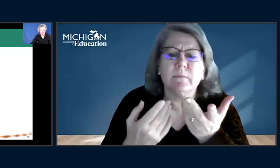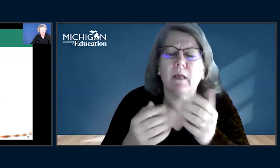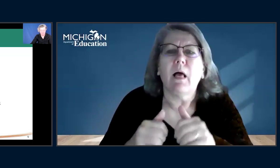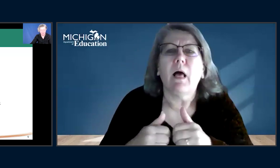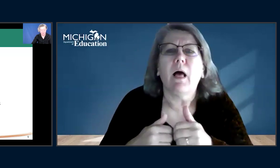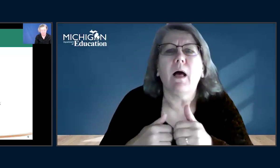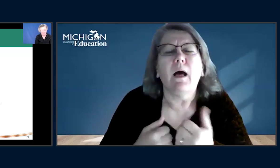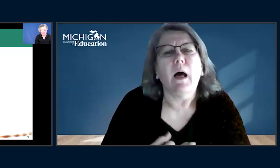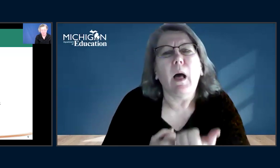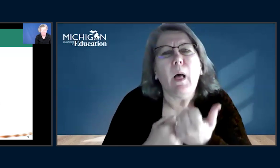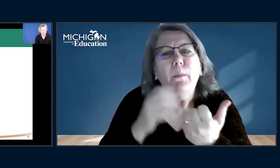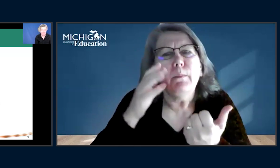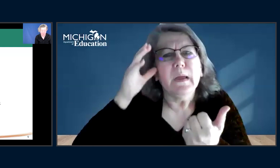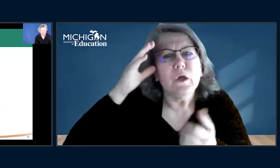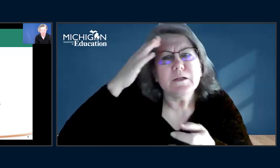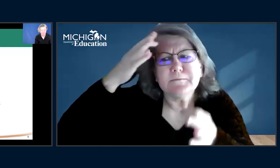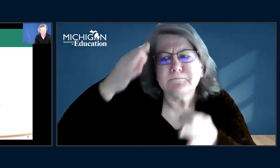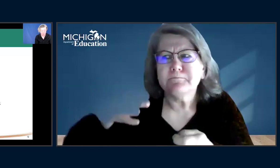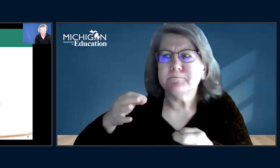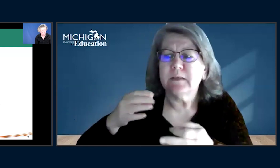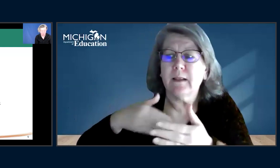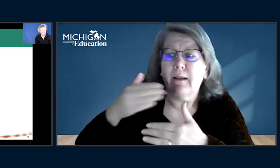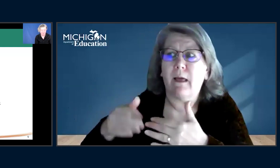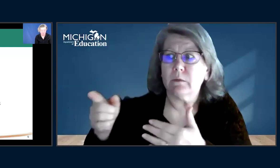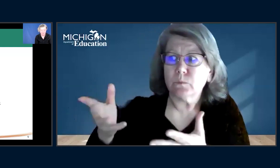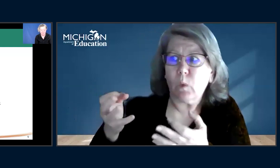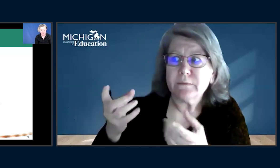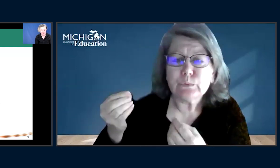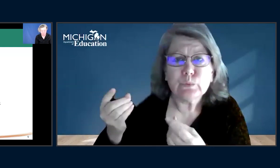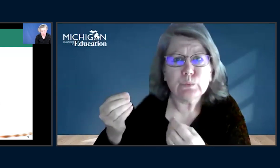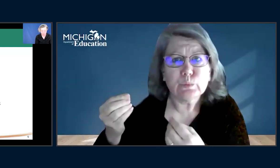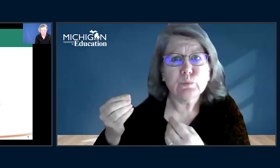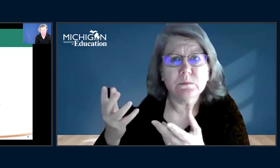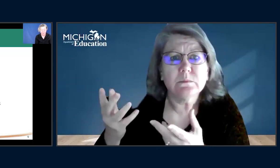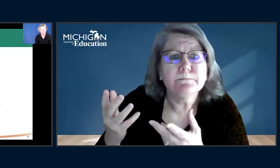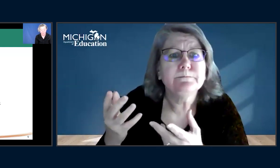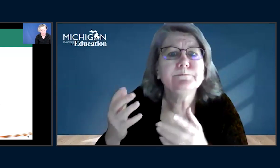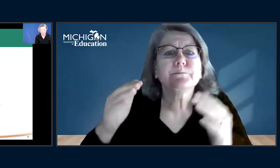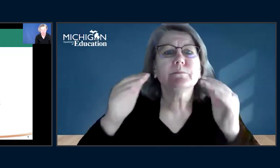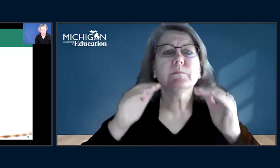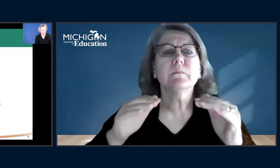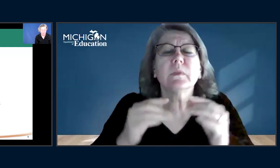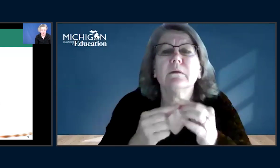to some discussions that parents may have in reference to how the parents can make those decisions with what they're choosing